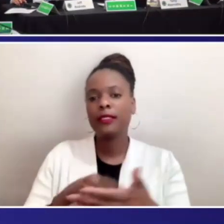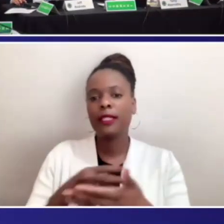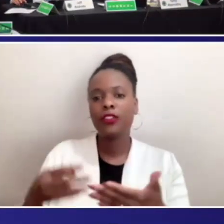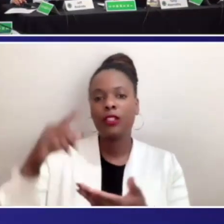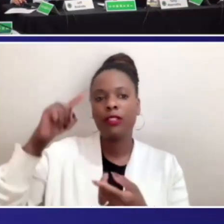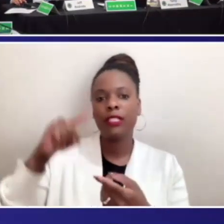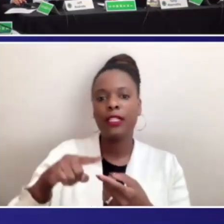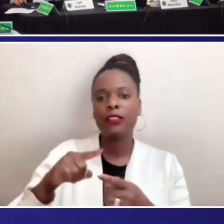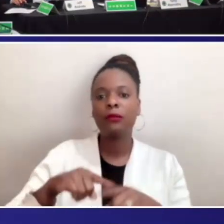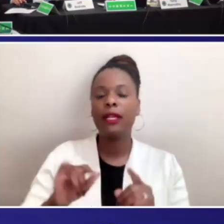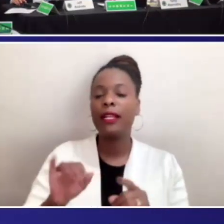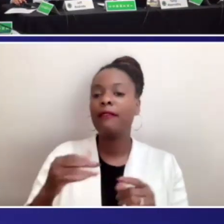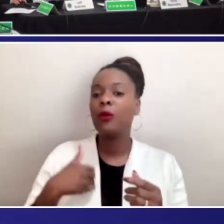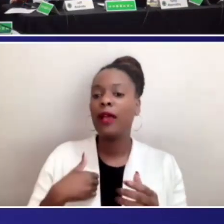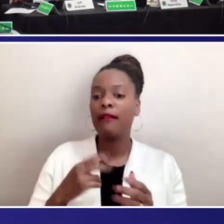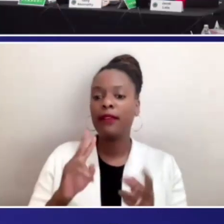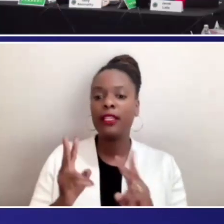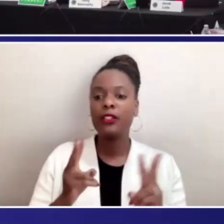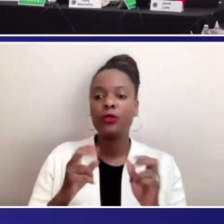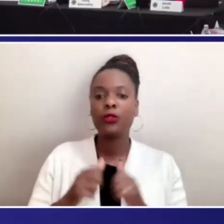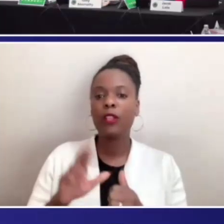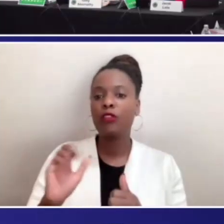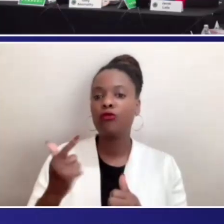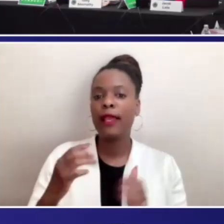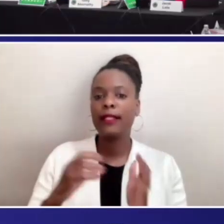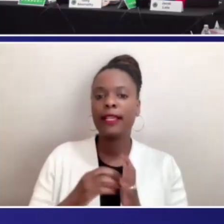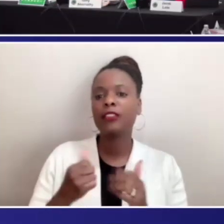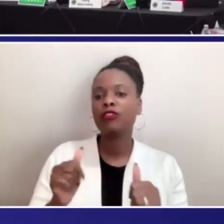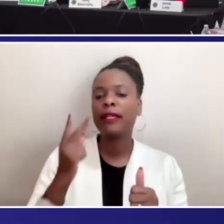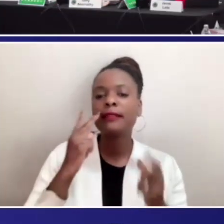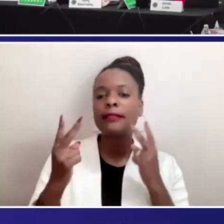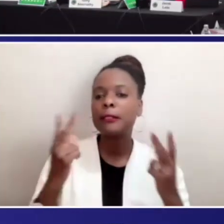issues with the reg text, we're just trying to gauge where we land with this. Ashley?